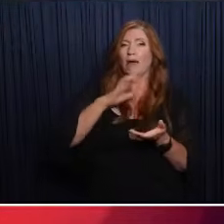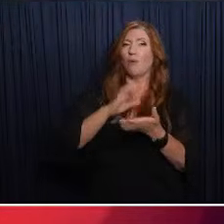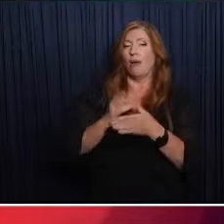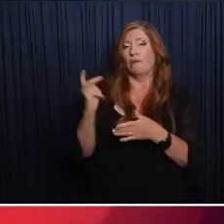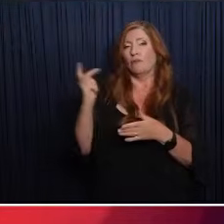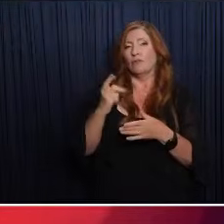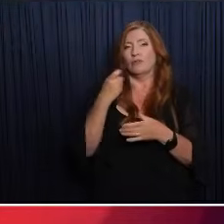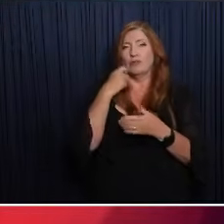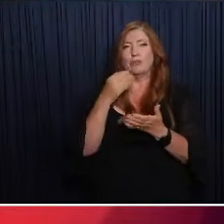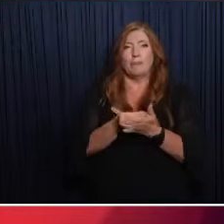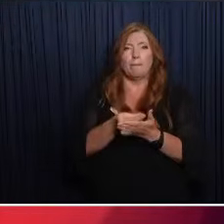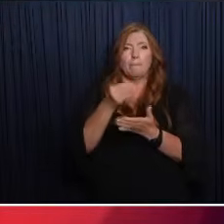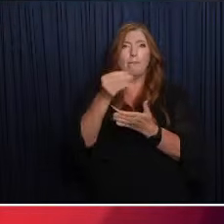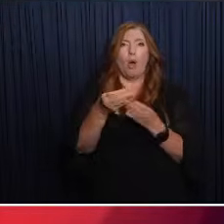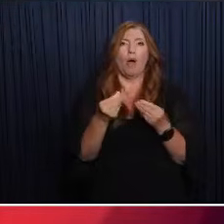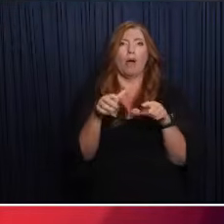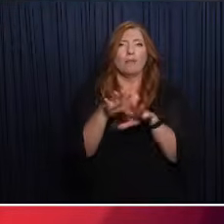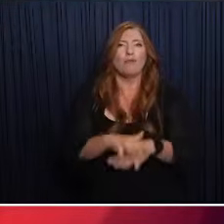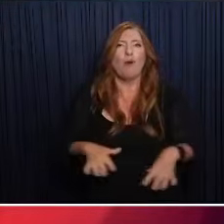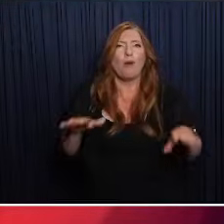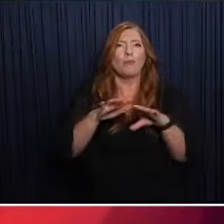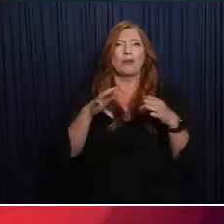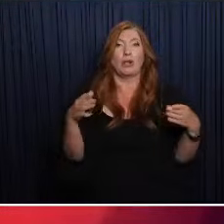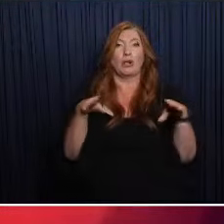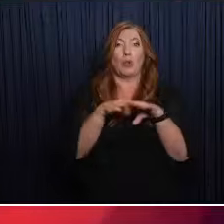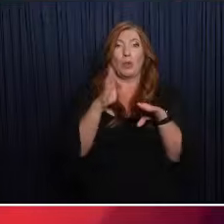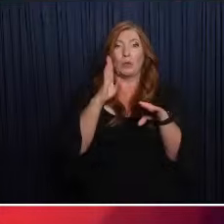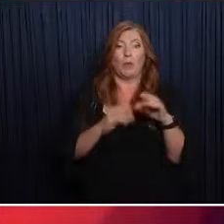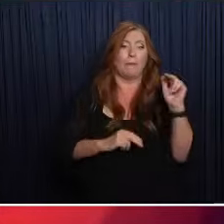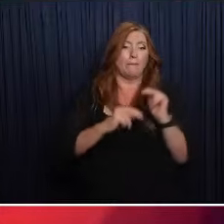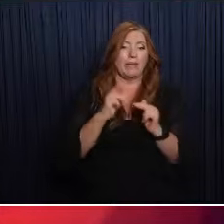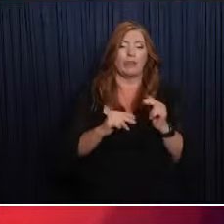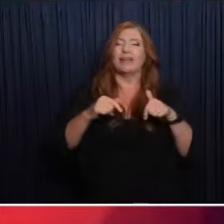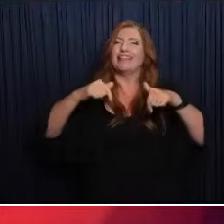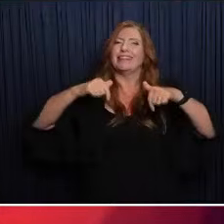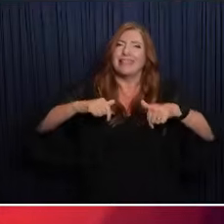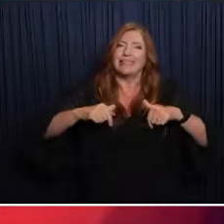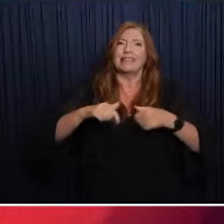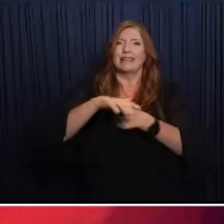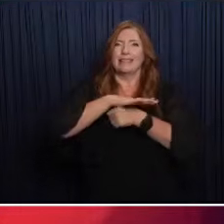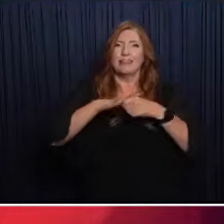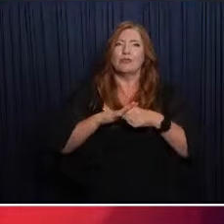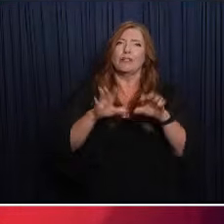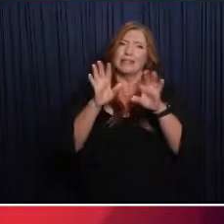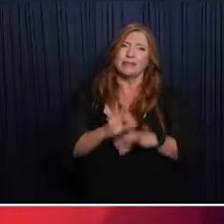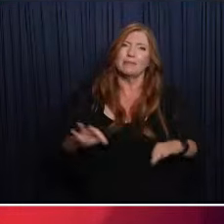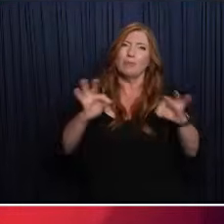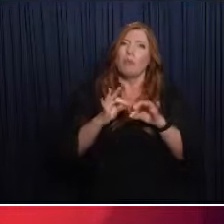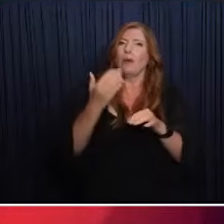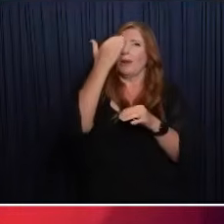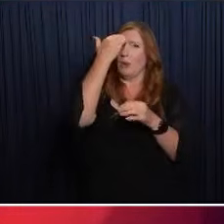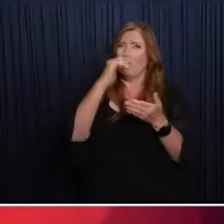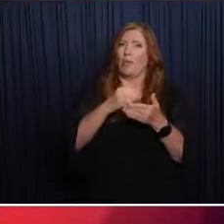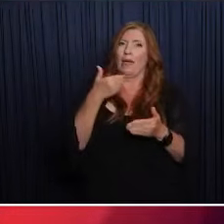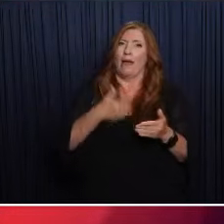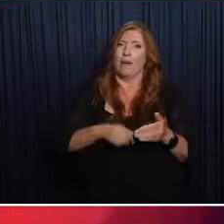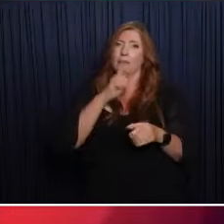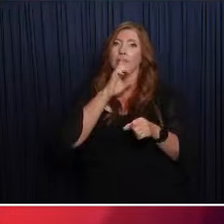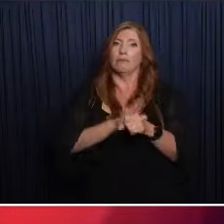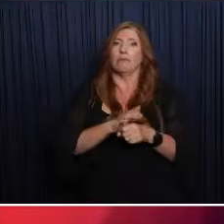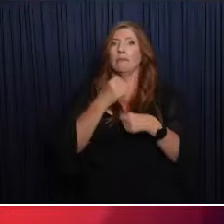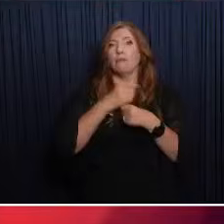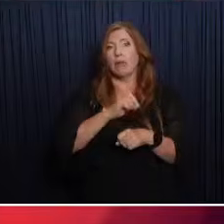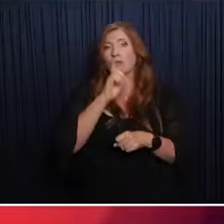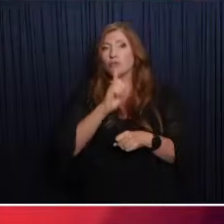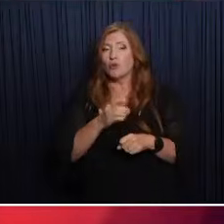ONE OF THE BOARDS I SIT ON IS IN